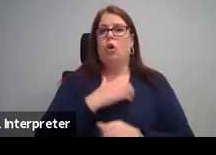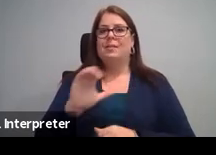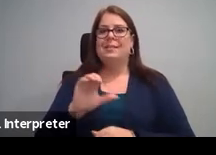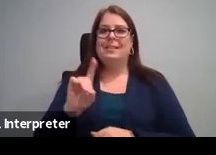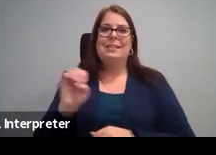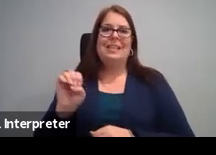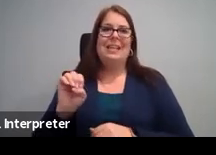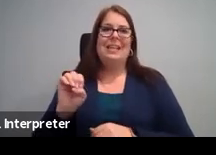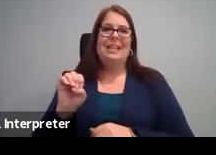Laurie Arnold: As well.